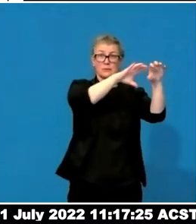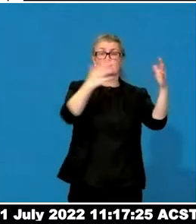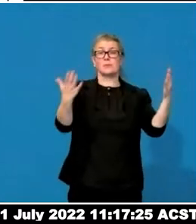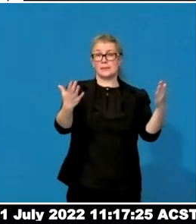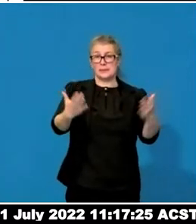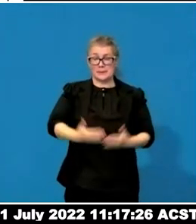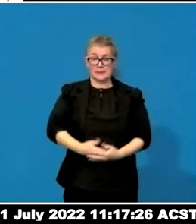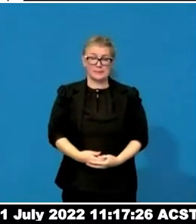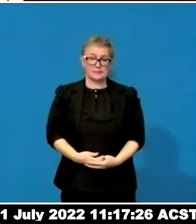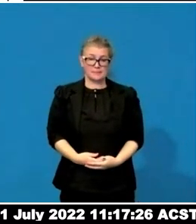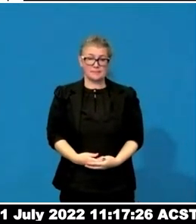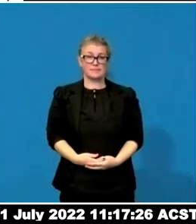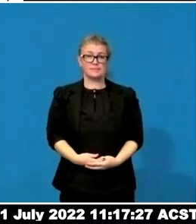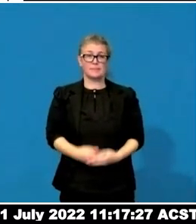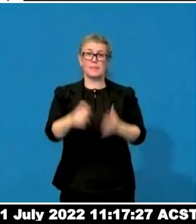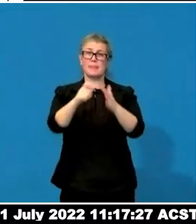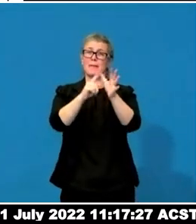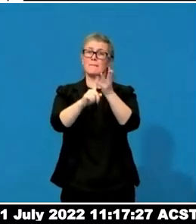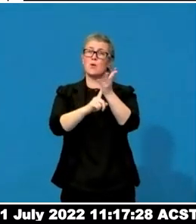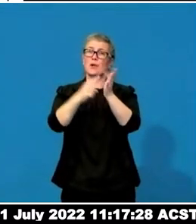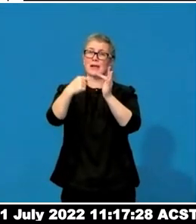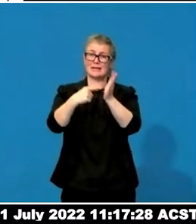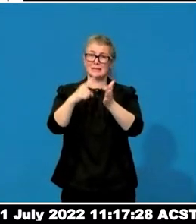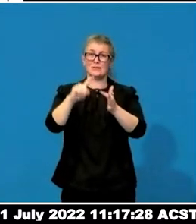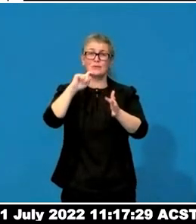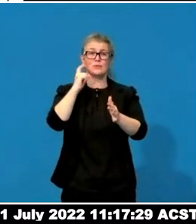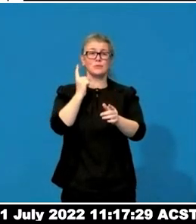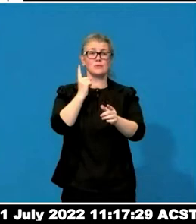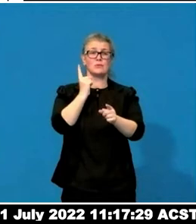Paulette will share her experience living with Machado Joseph disease, known as MJD,